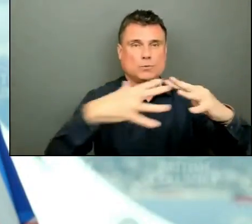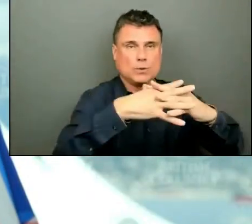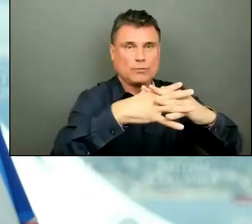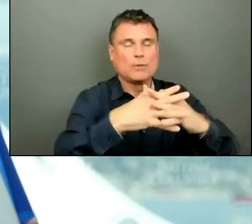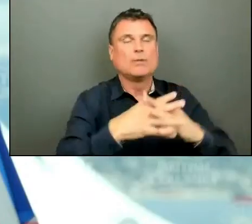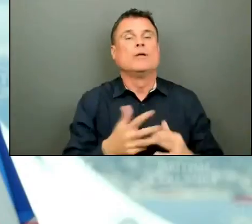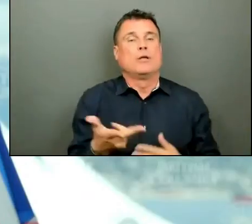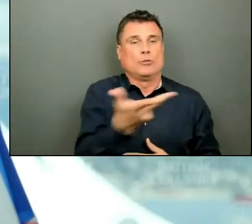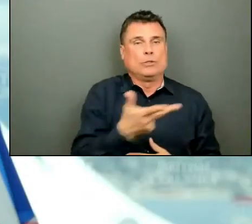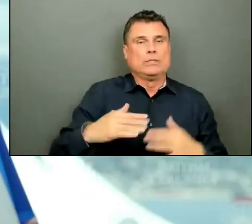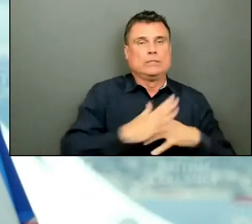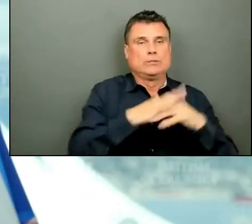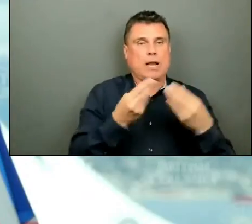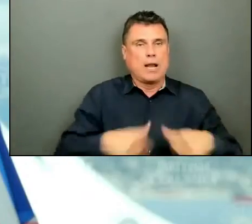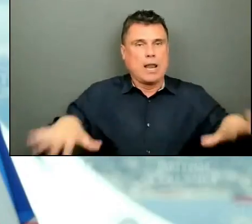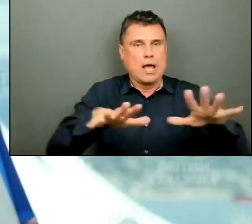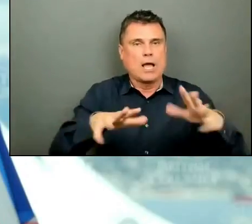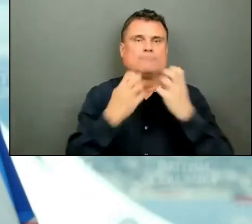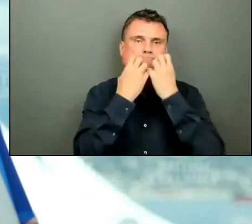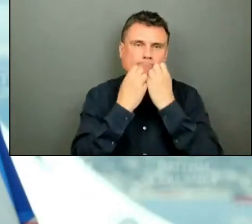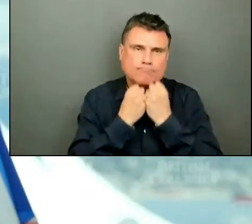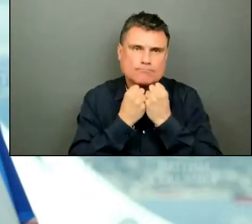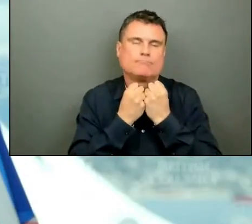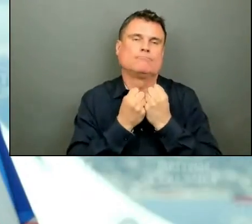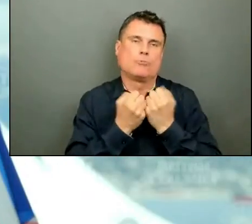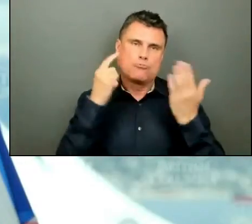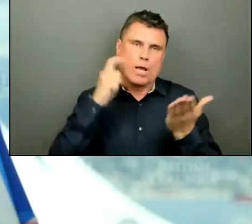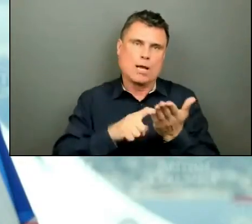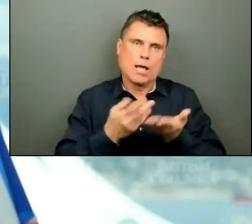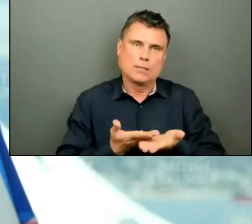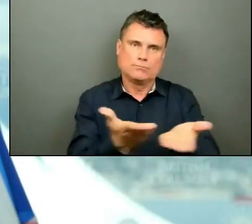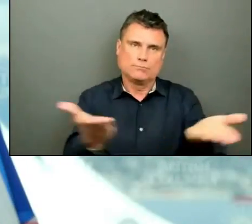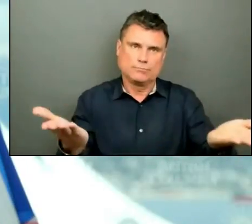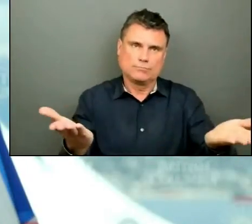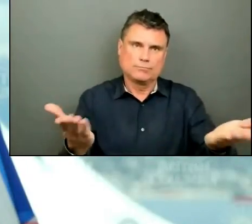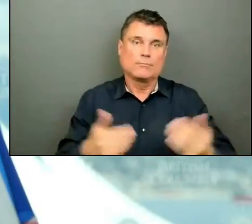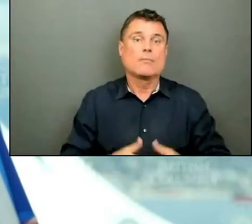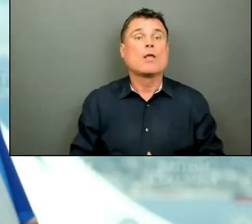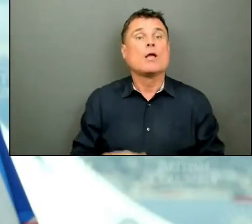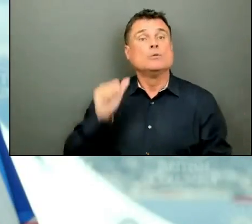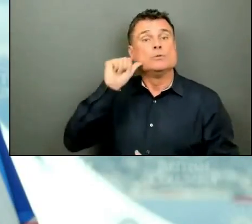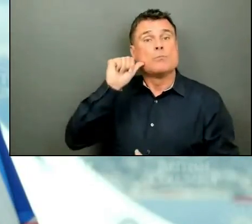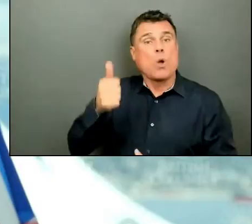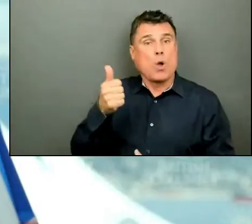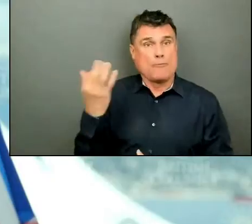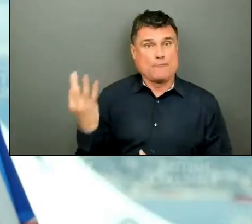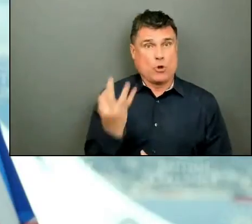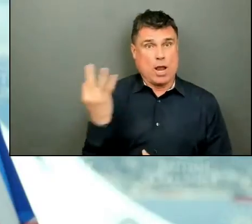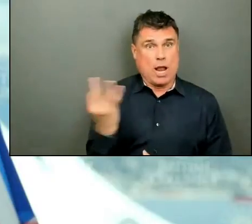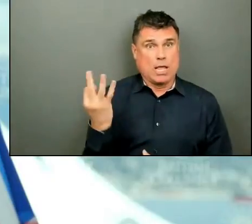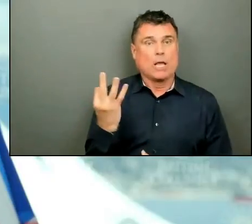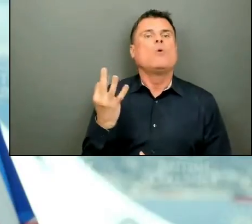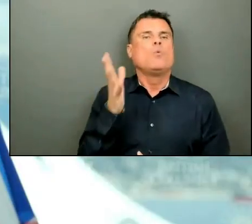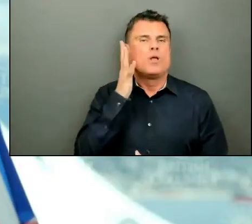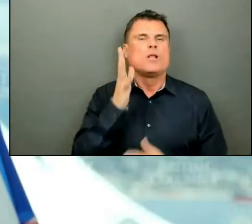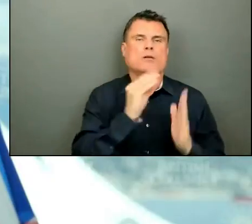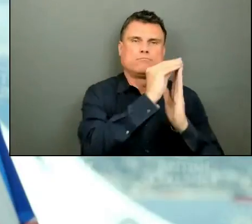I want to note that tomorrow, Friday, we will be providing a written briefing, an update on COVID-19 cases and